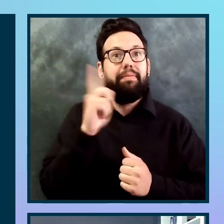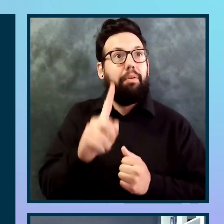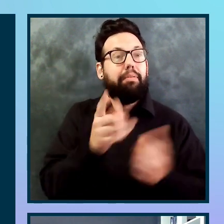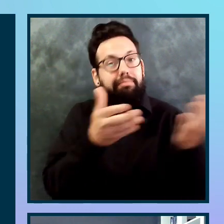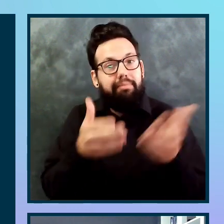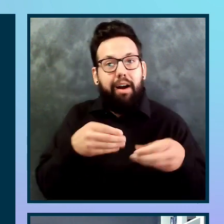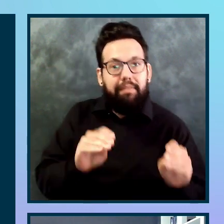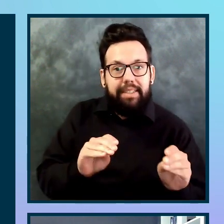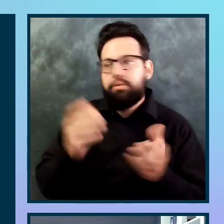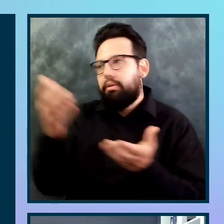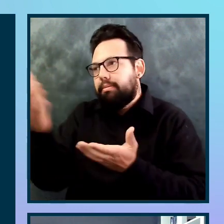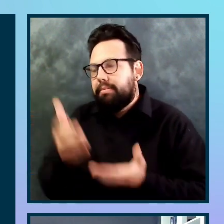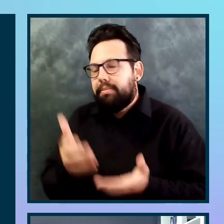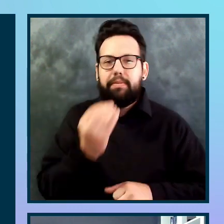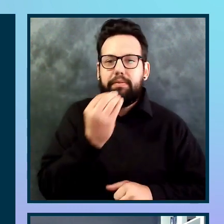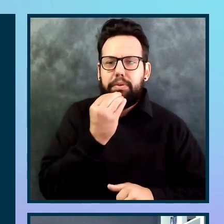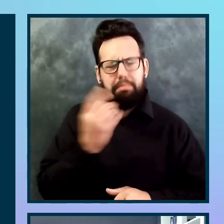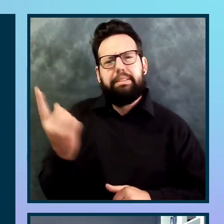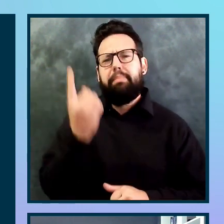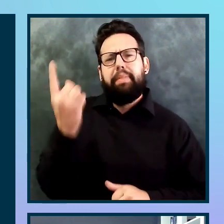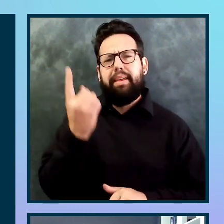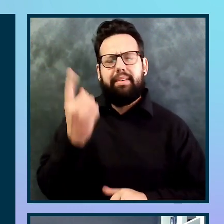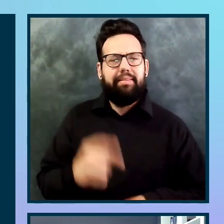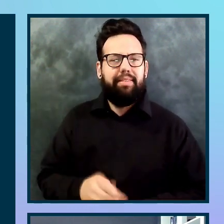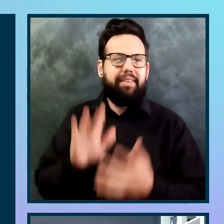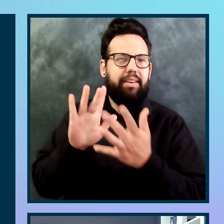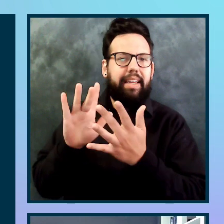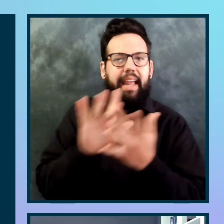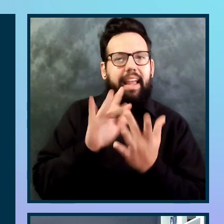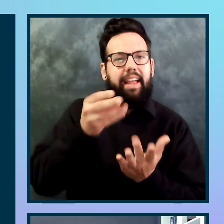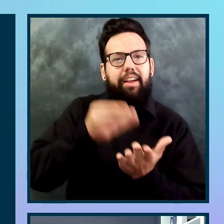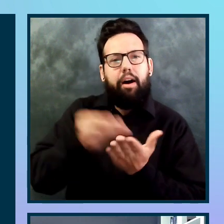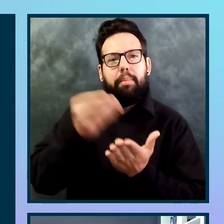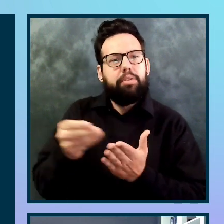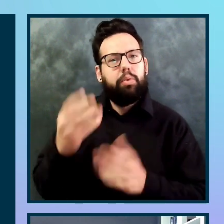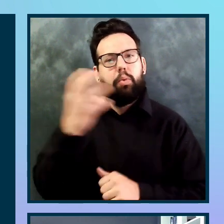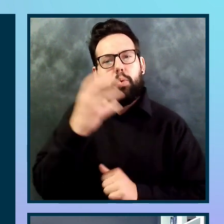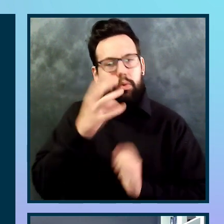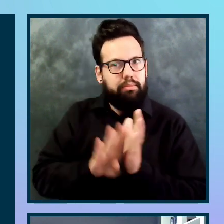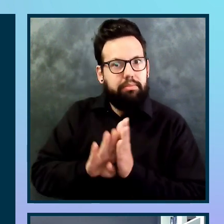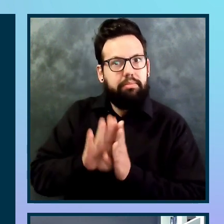So eCommerce, if it was big, the pandemic, the last two years has actually,